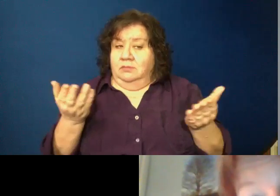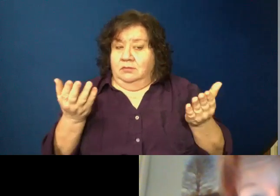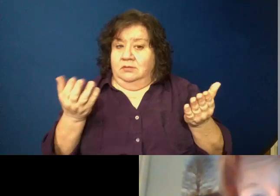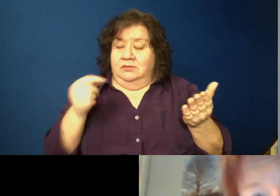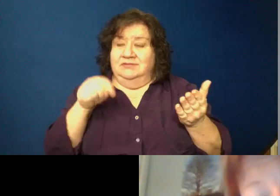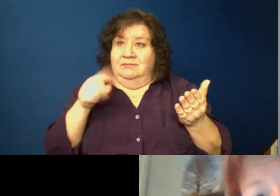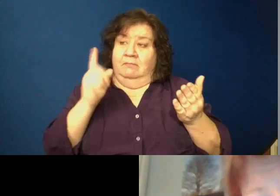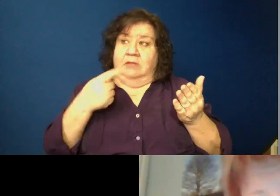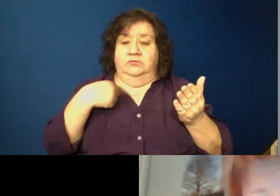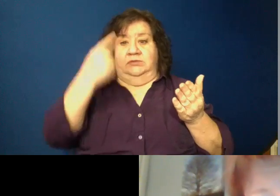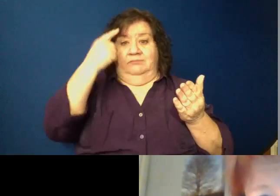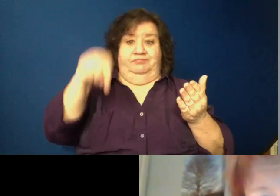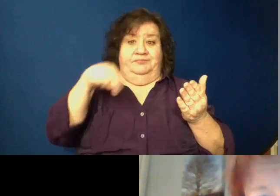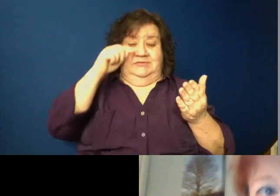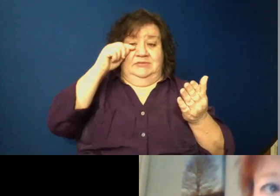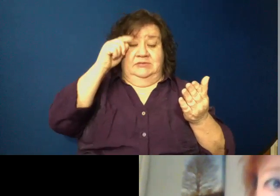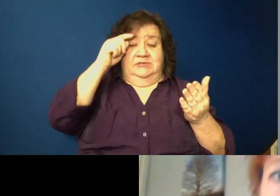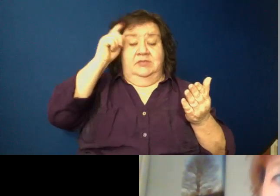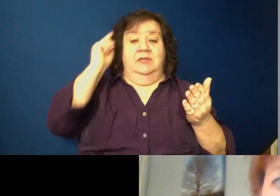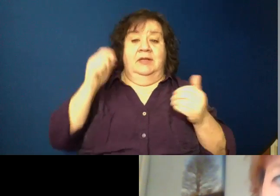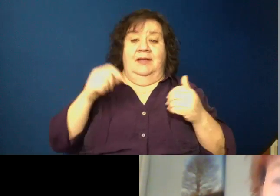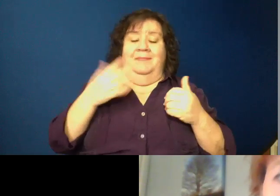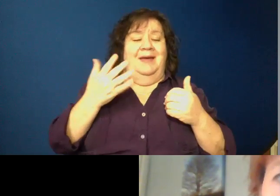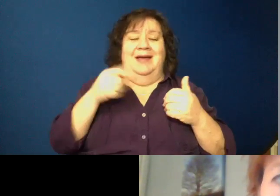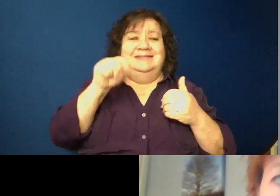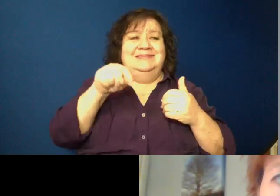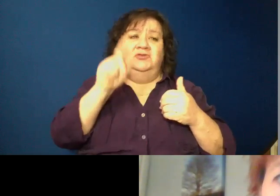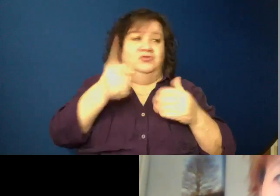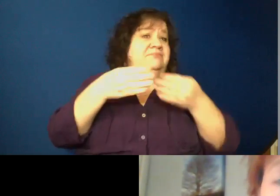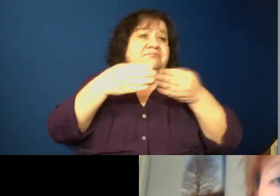point of view what we think needs to be done but i think would probably there will be a need for the